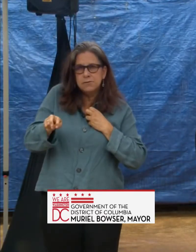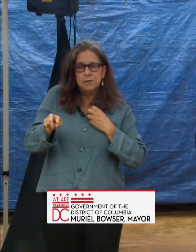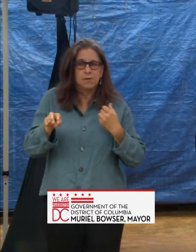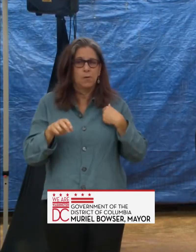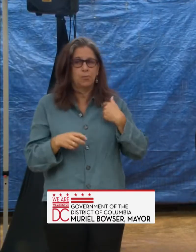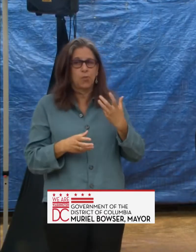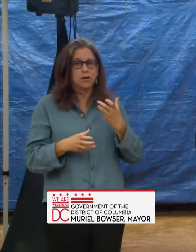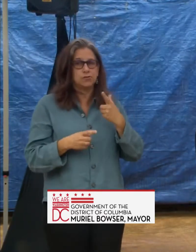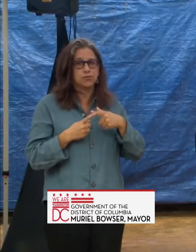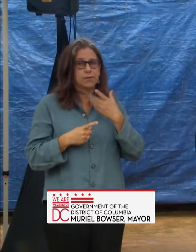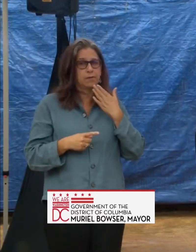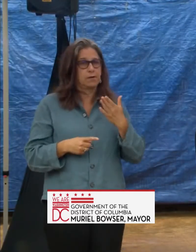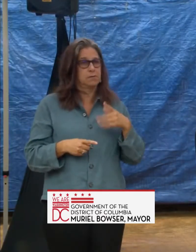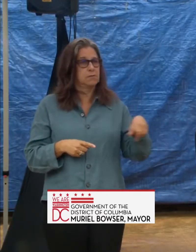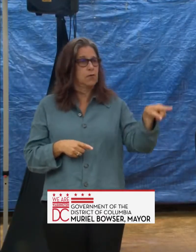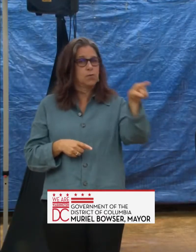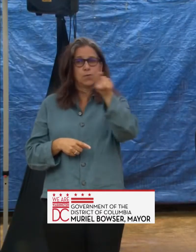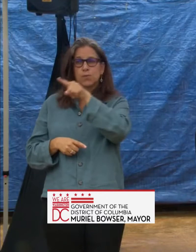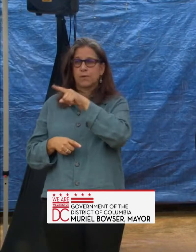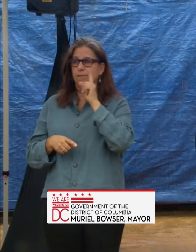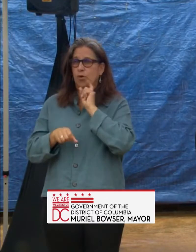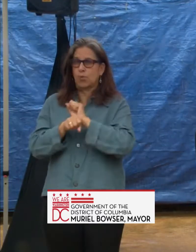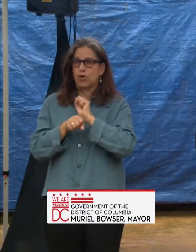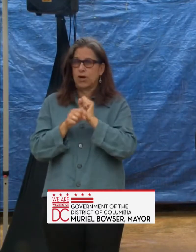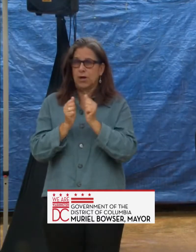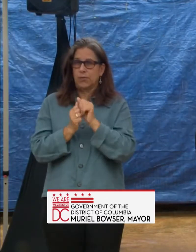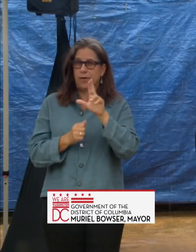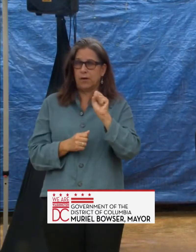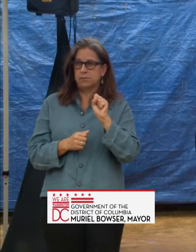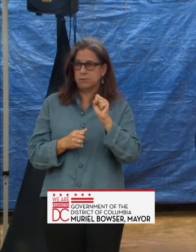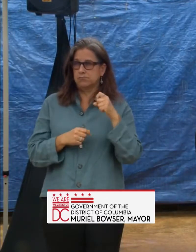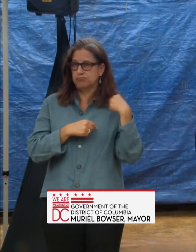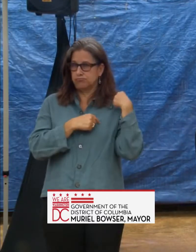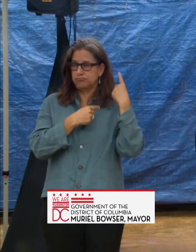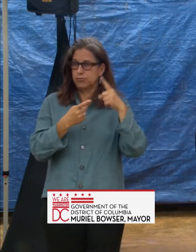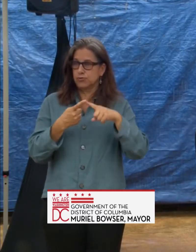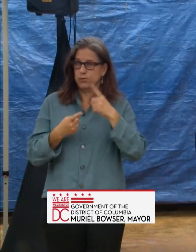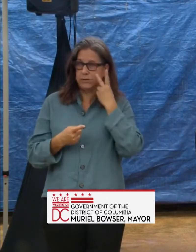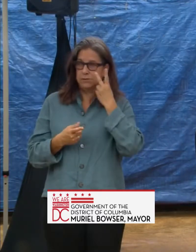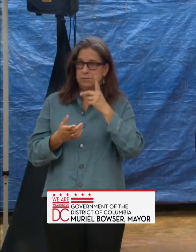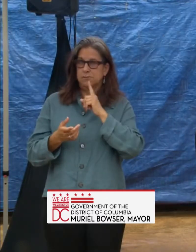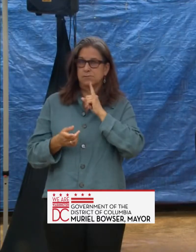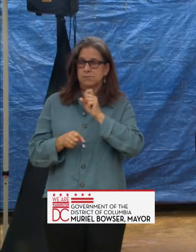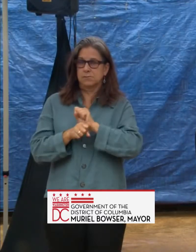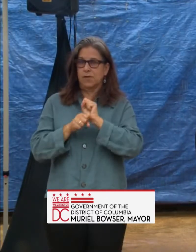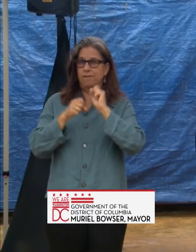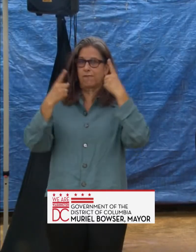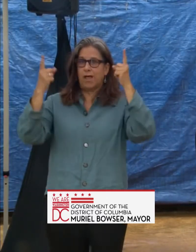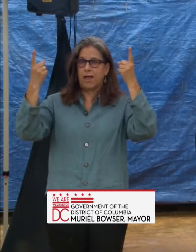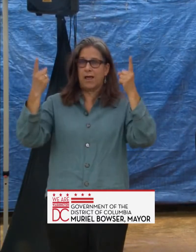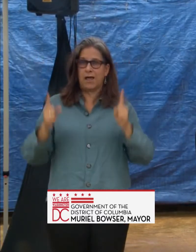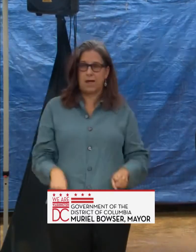SO THAT THIS DAY WOULD FINALLY COME. AGAIN, MY NAME IS LISA COLBERT, I AM THE CO-CHAIR OF THE WARD 4